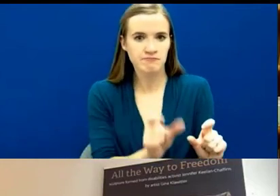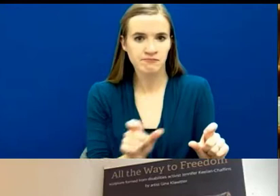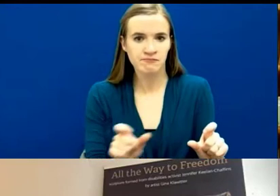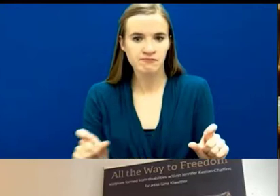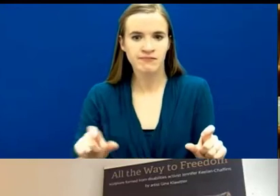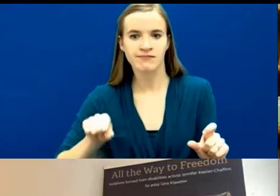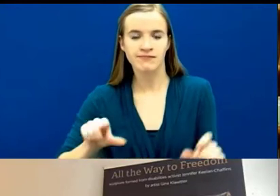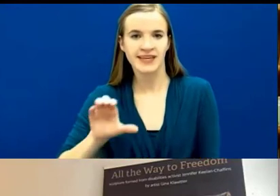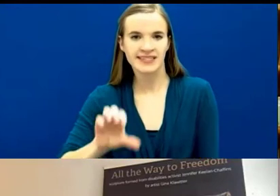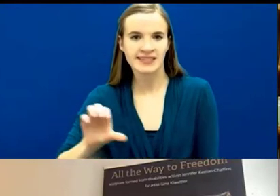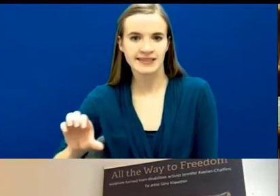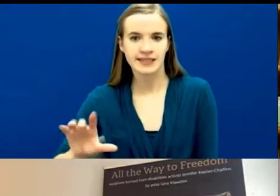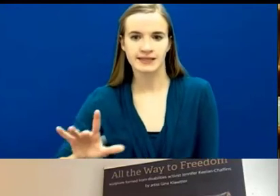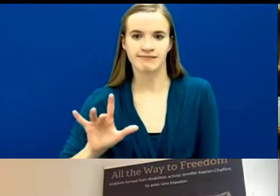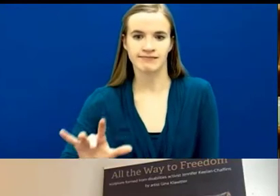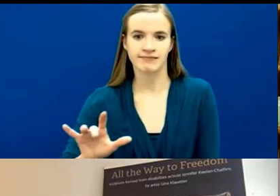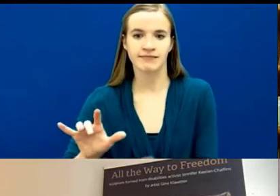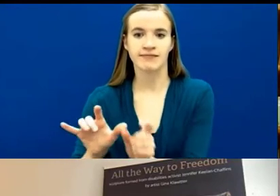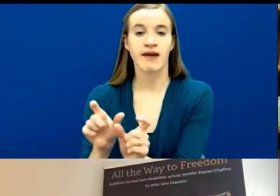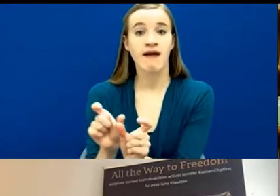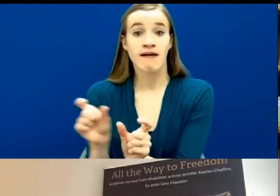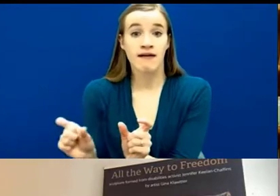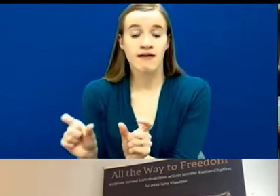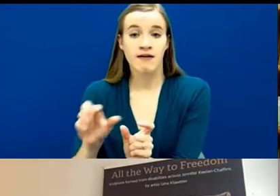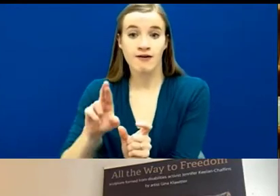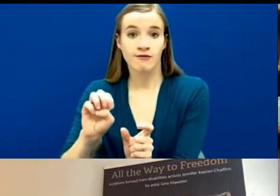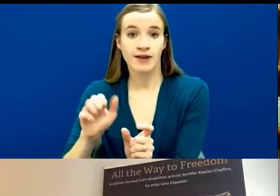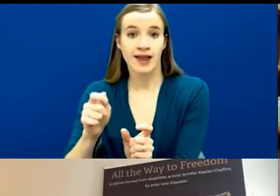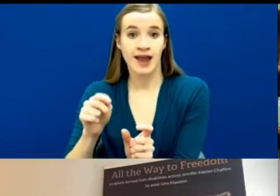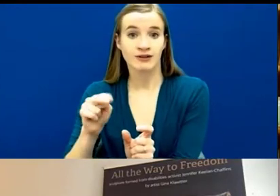right next to your reactions button, which you can click and have a closed